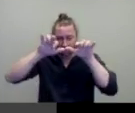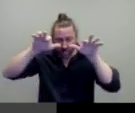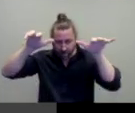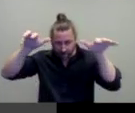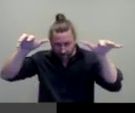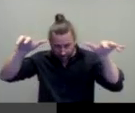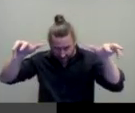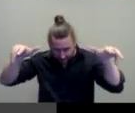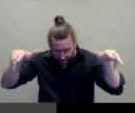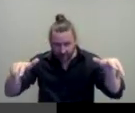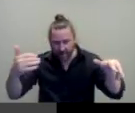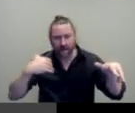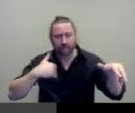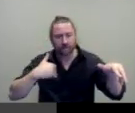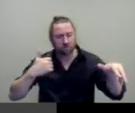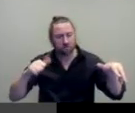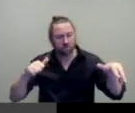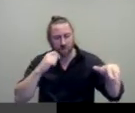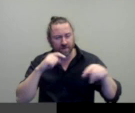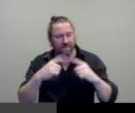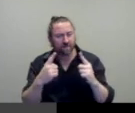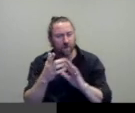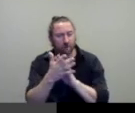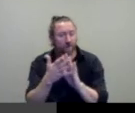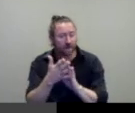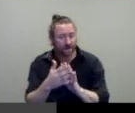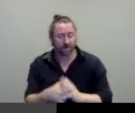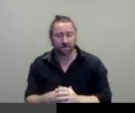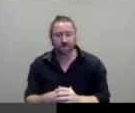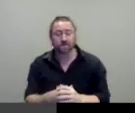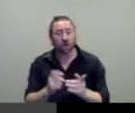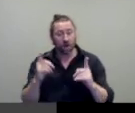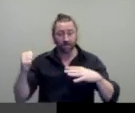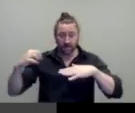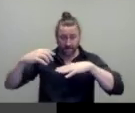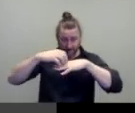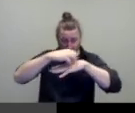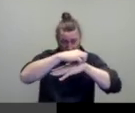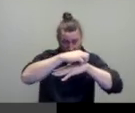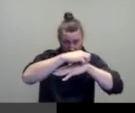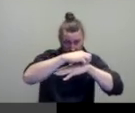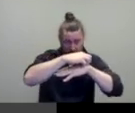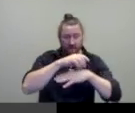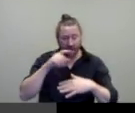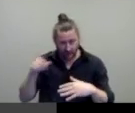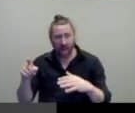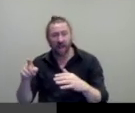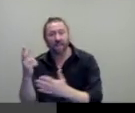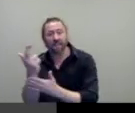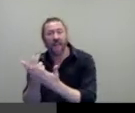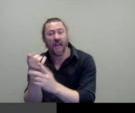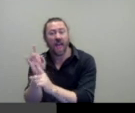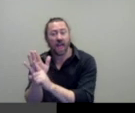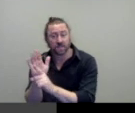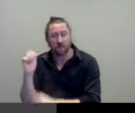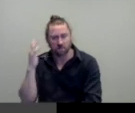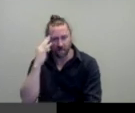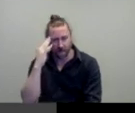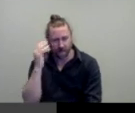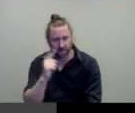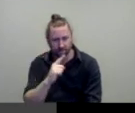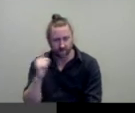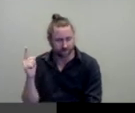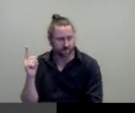meaning it draws connections between a spider and the artist's mother both of them sewing spinning